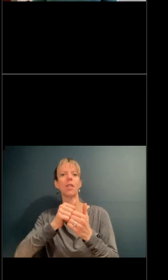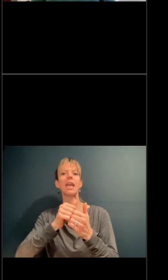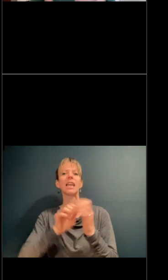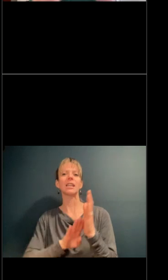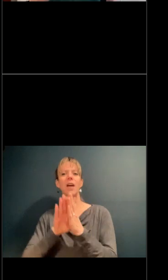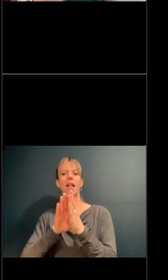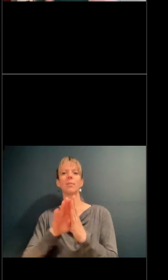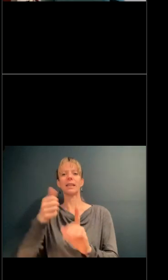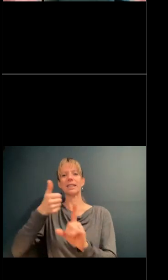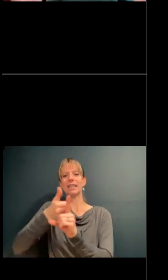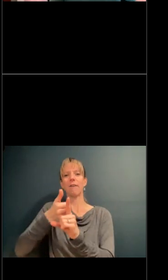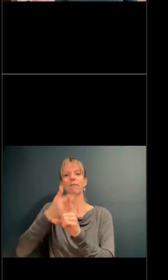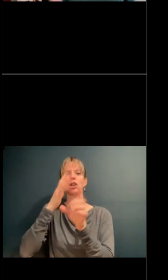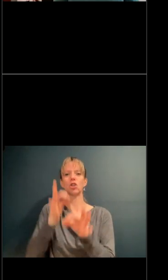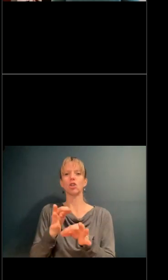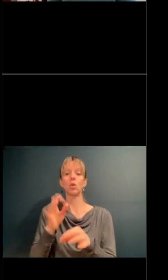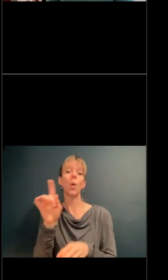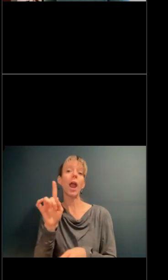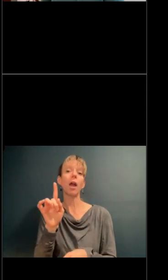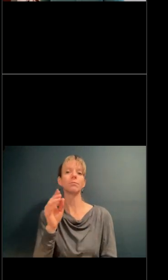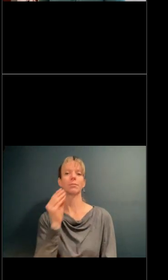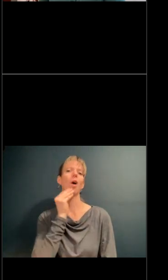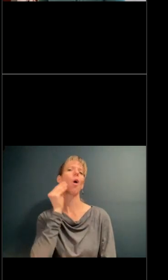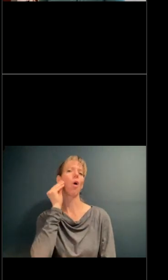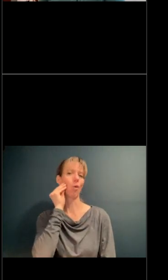Through ordinary routines and responsibilities at home,